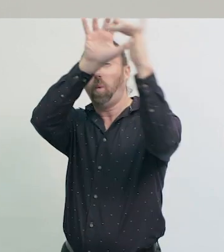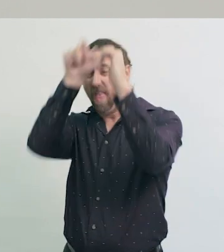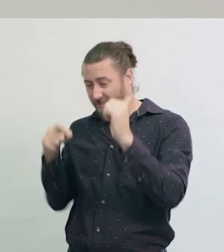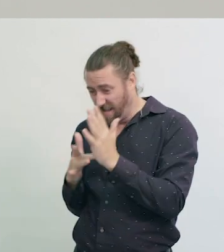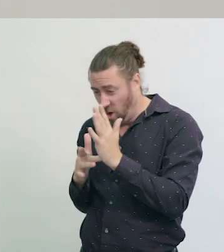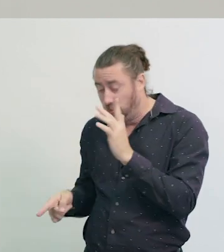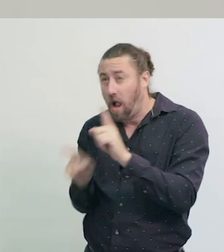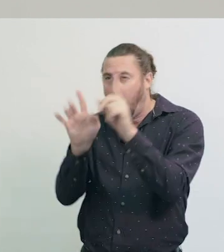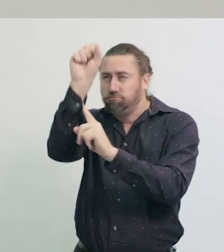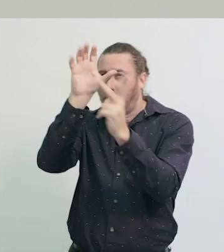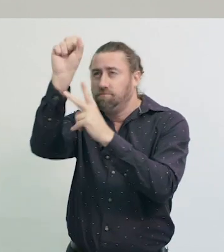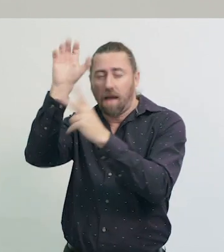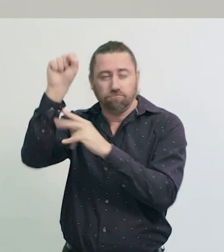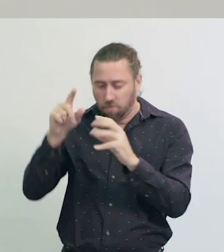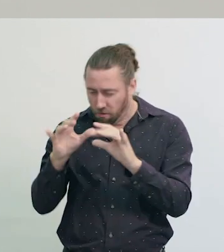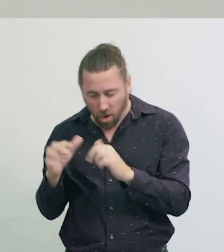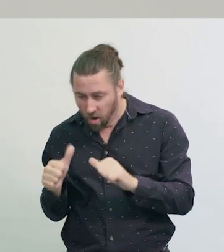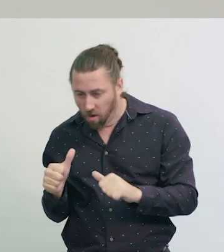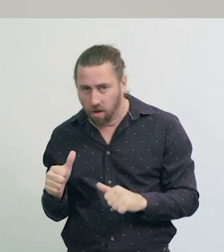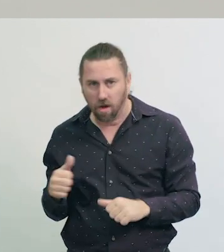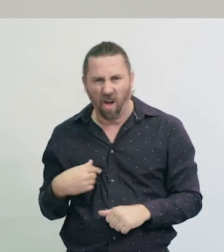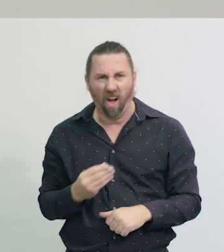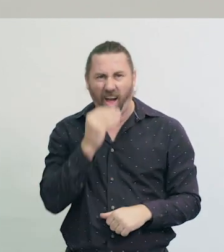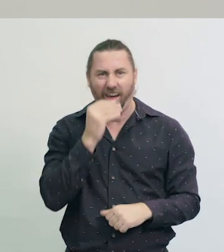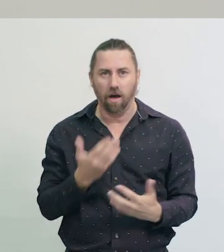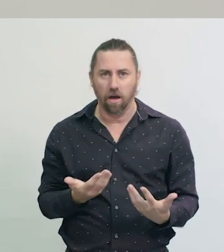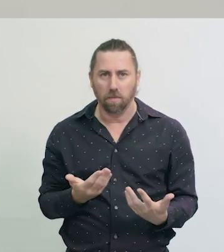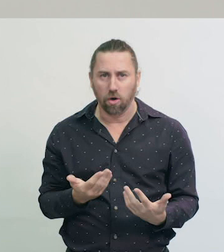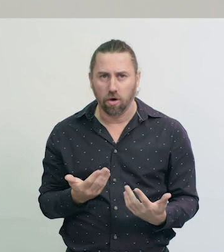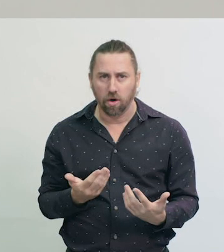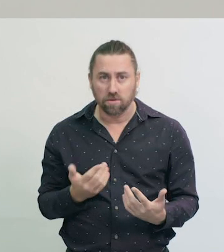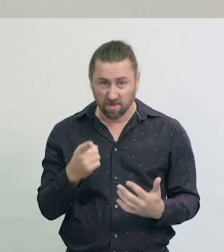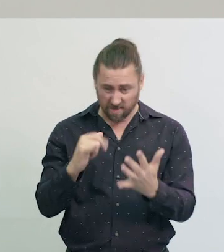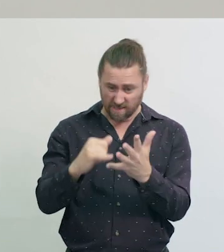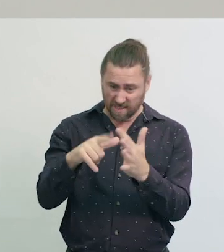Wow. Can you imagine what our lives would be like without this space technology?